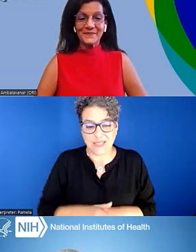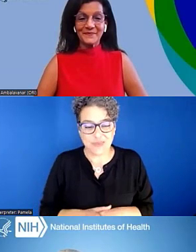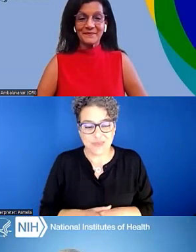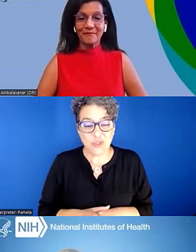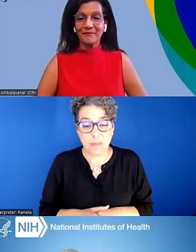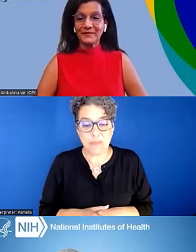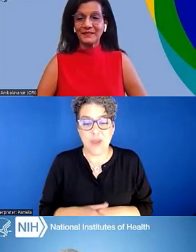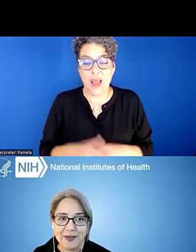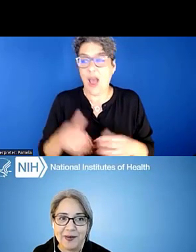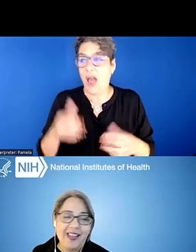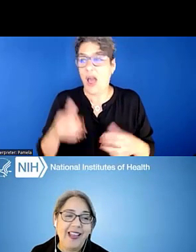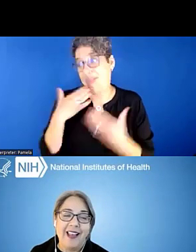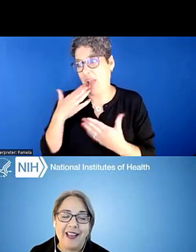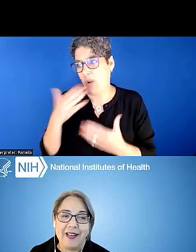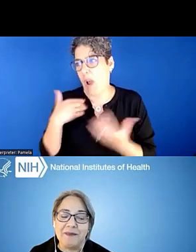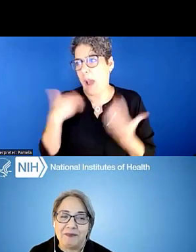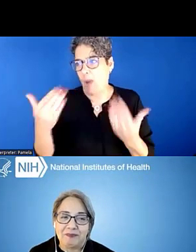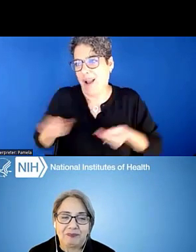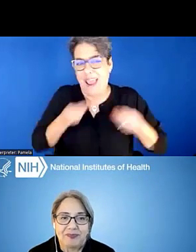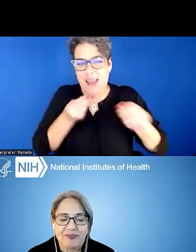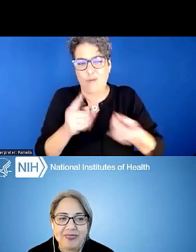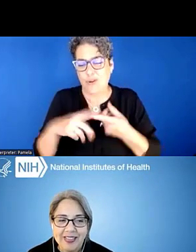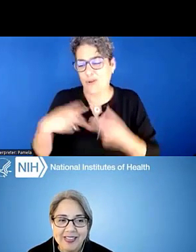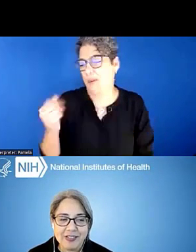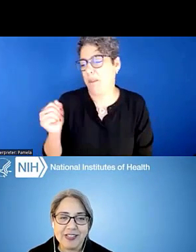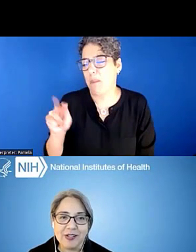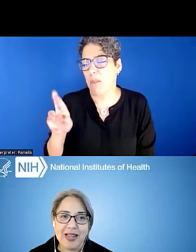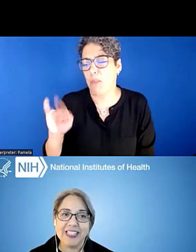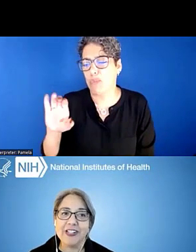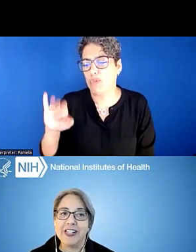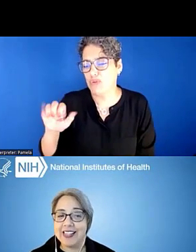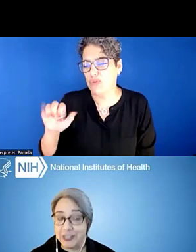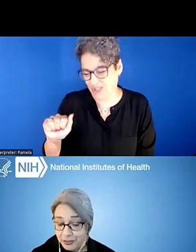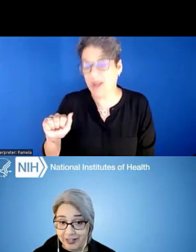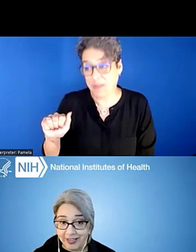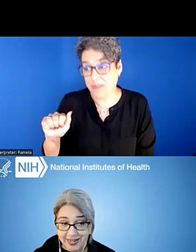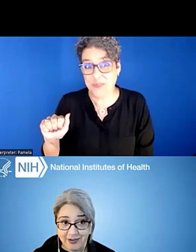So I'm going to continue. So as you heard,